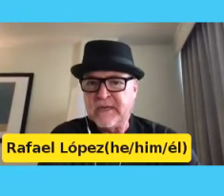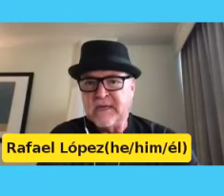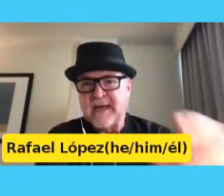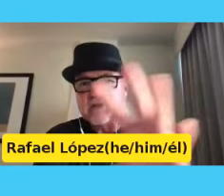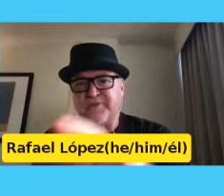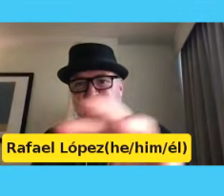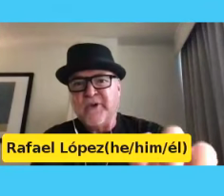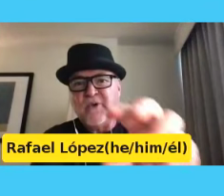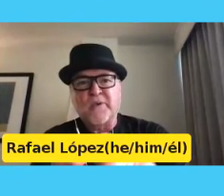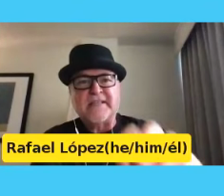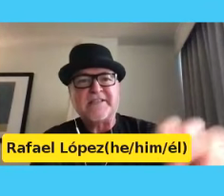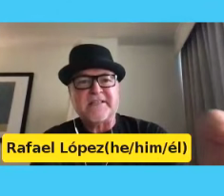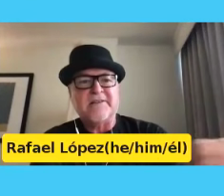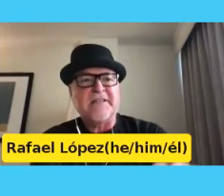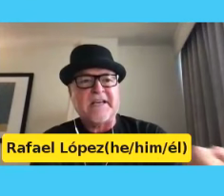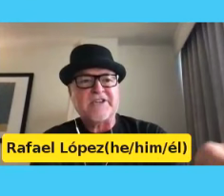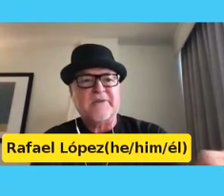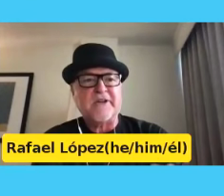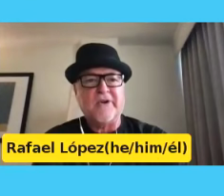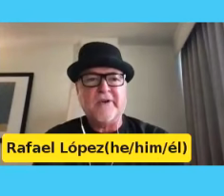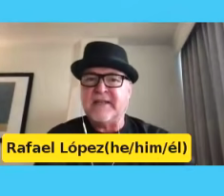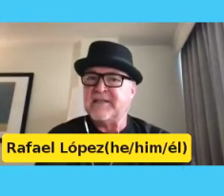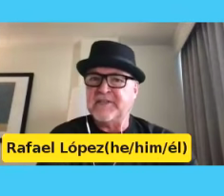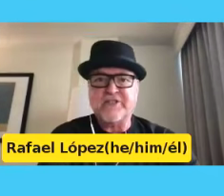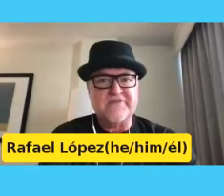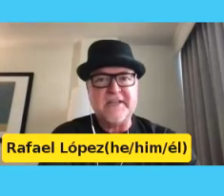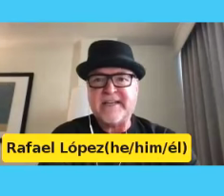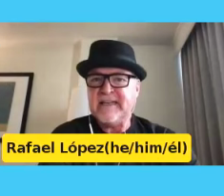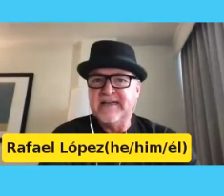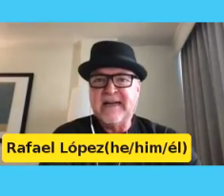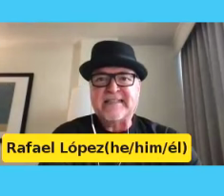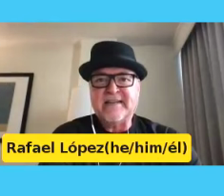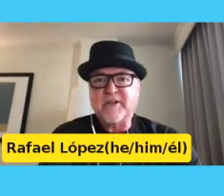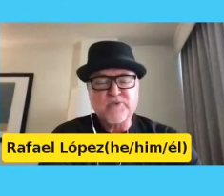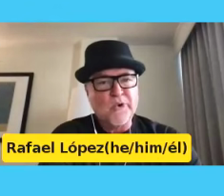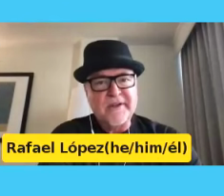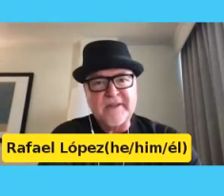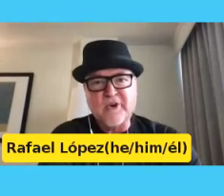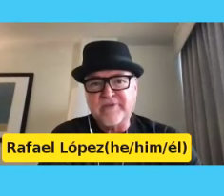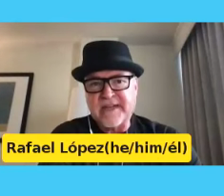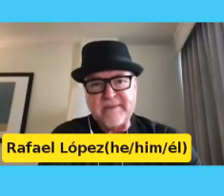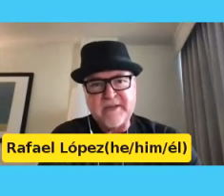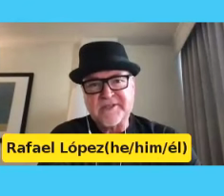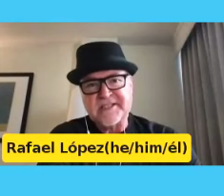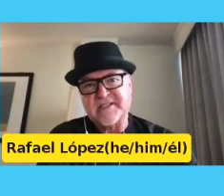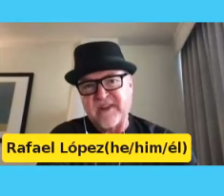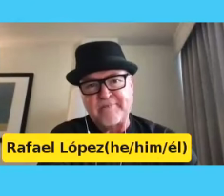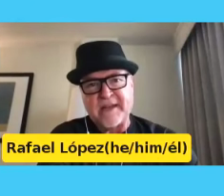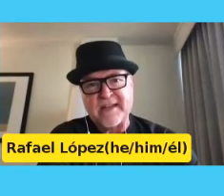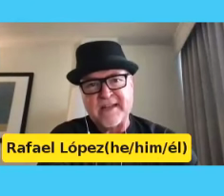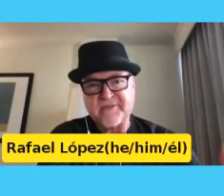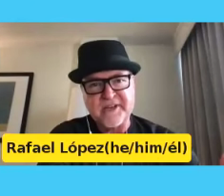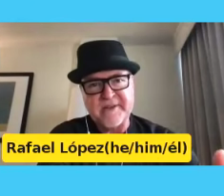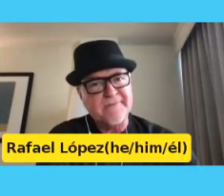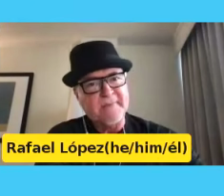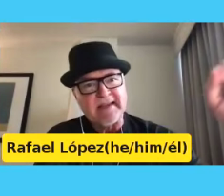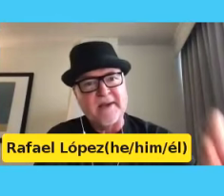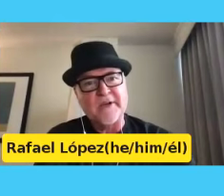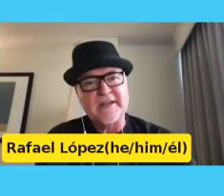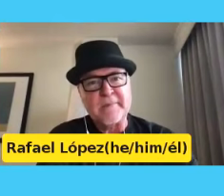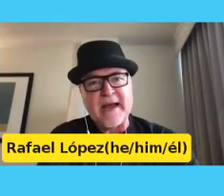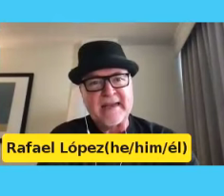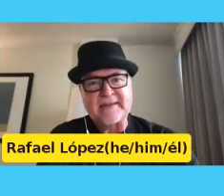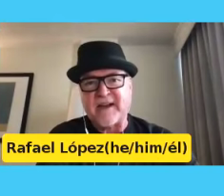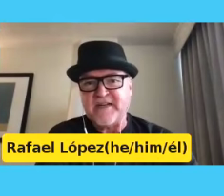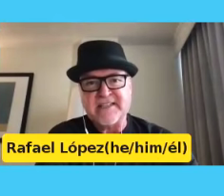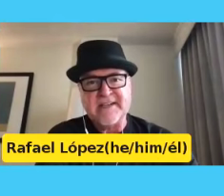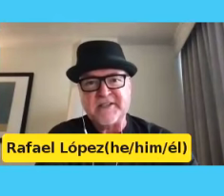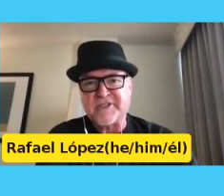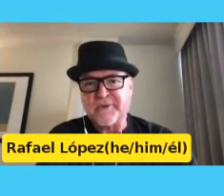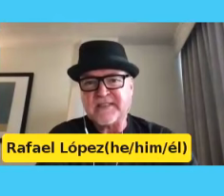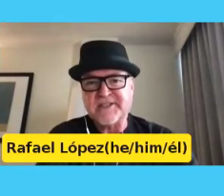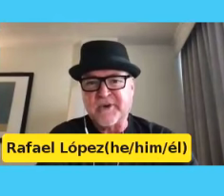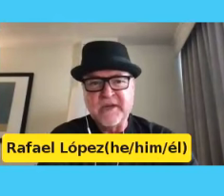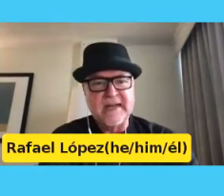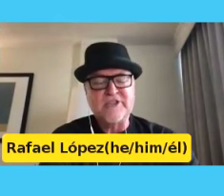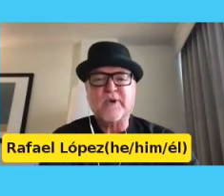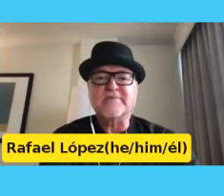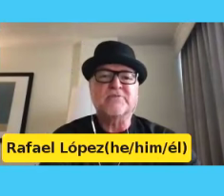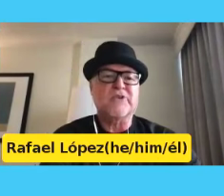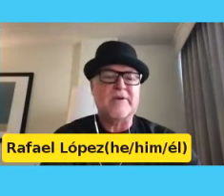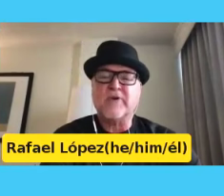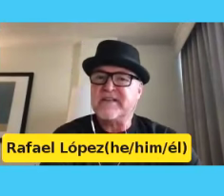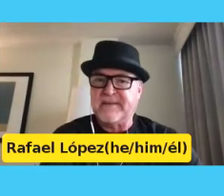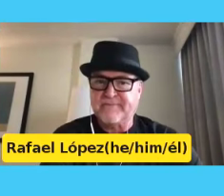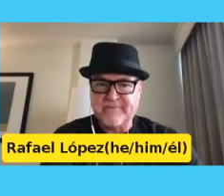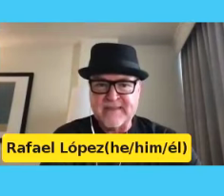be having a great time for about 15 minutes, 20 minutes at the most, we say times up, they're super happy, the next oh group moves in, they keep painting. So this is what I'm doing right now. This is the team that came in the early part of the morning, I have about 50 kids,